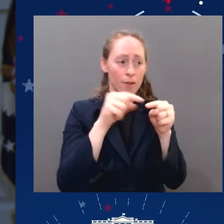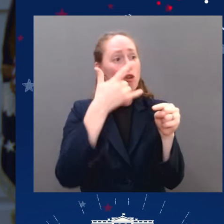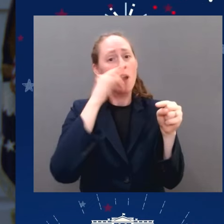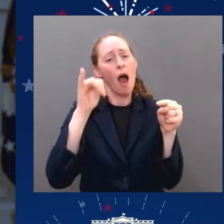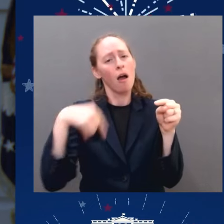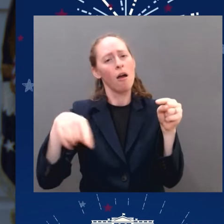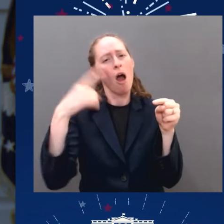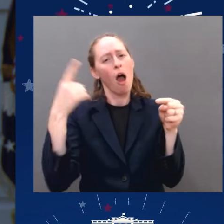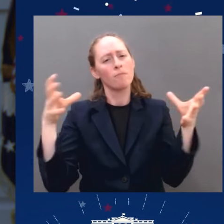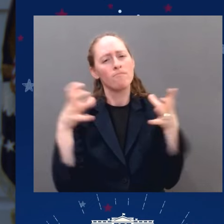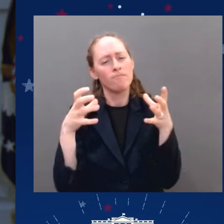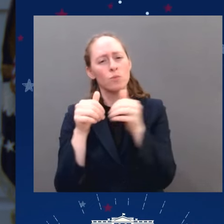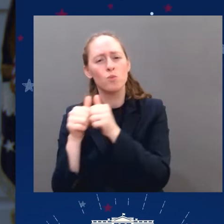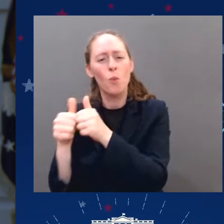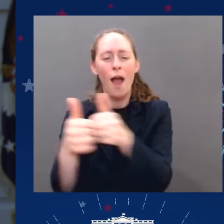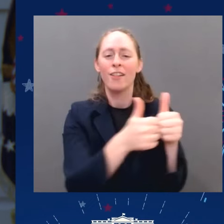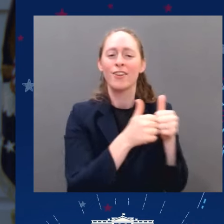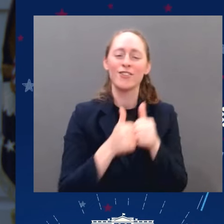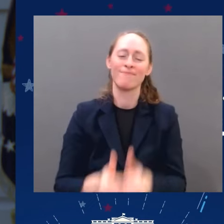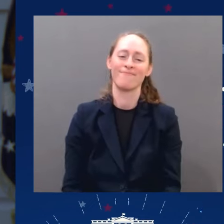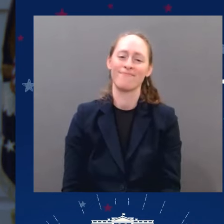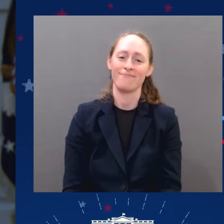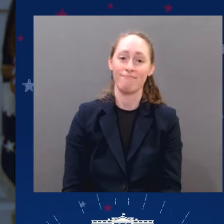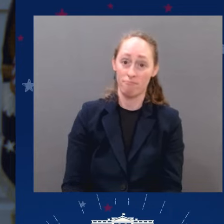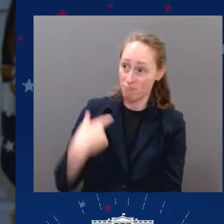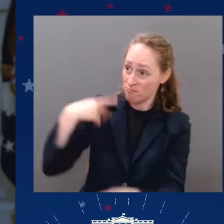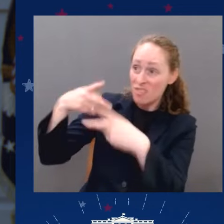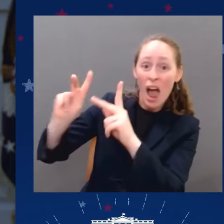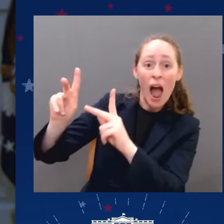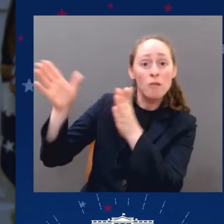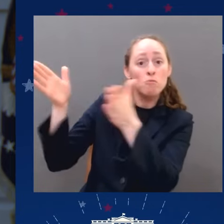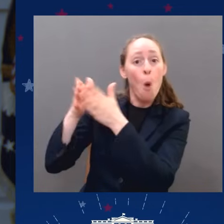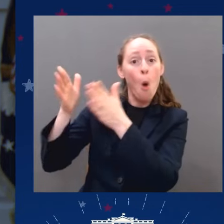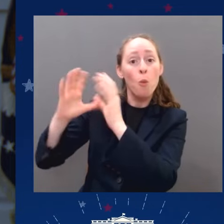over the aspirations of the many. That's how I see America on July the Fourth,